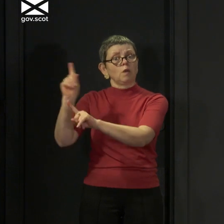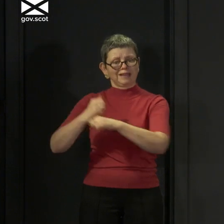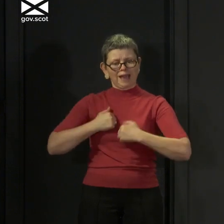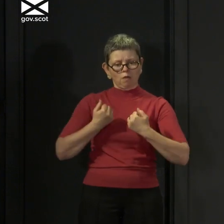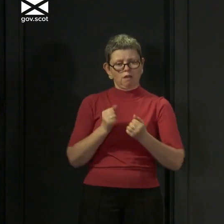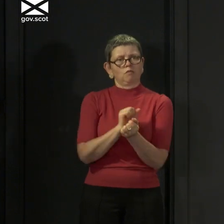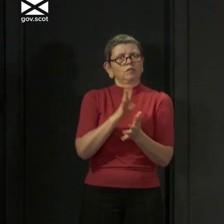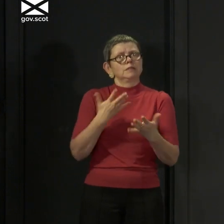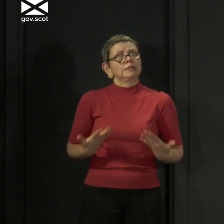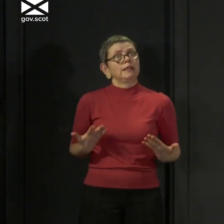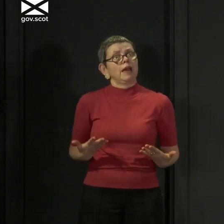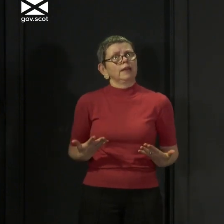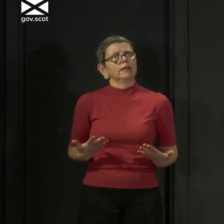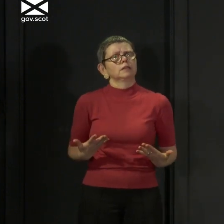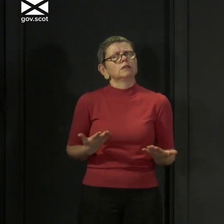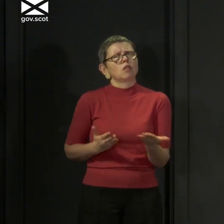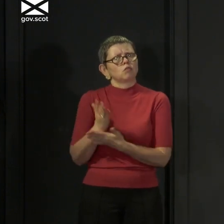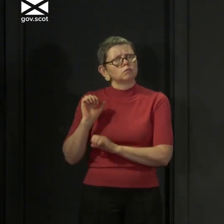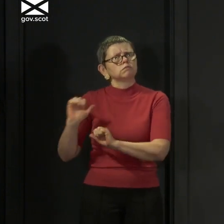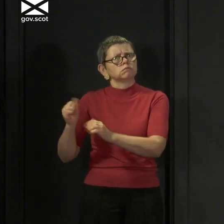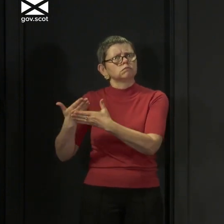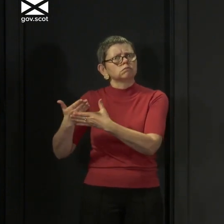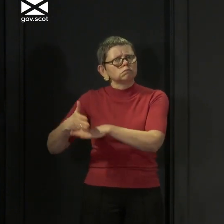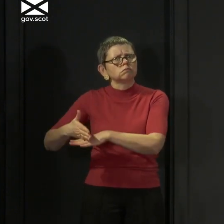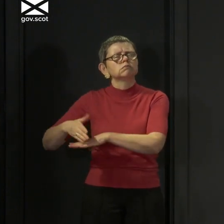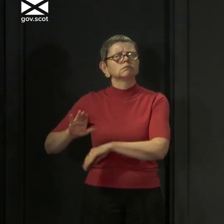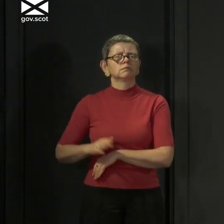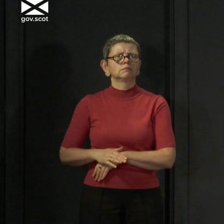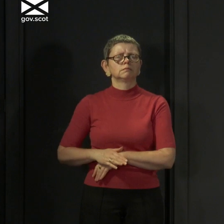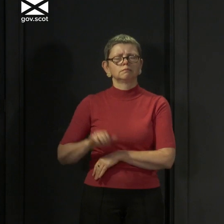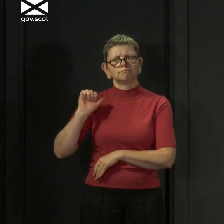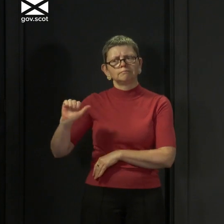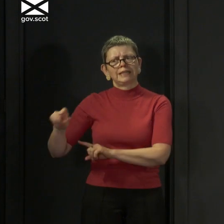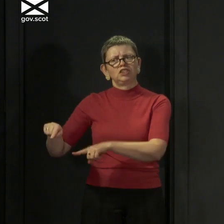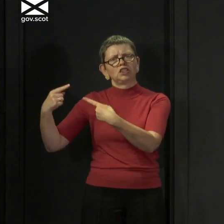The challenge they faced then is, of course, very very different to the one we face today